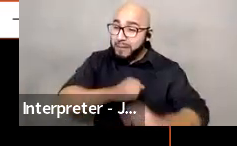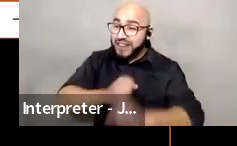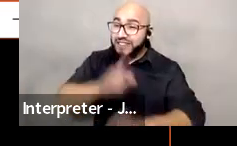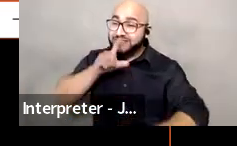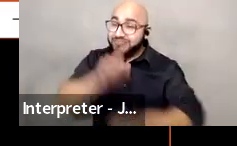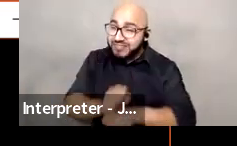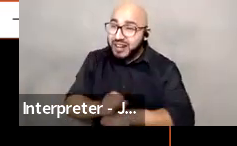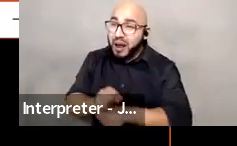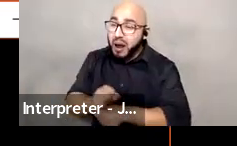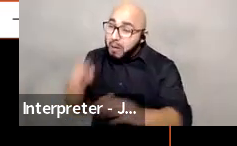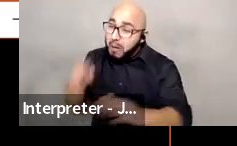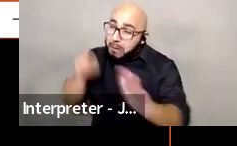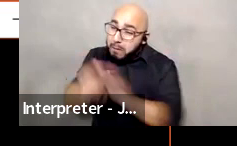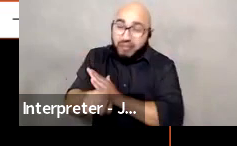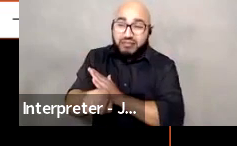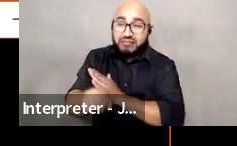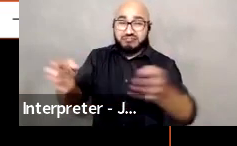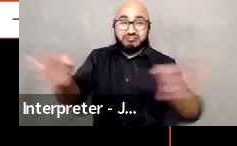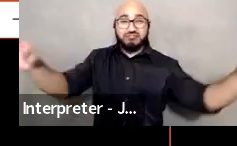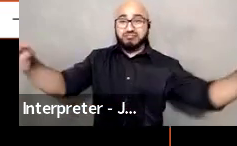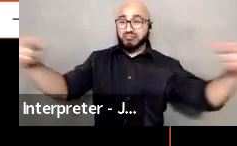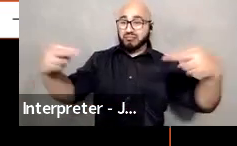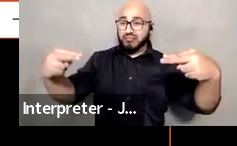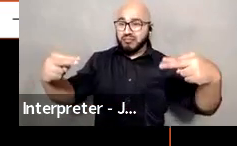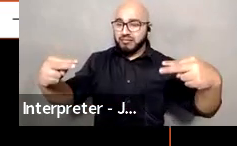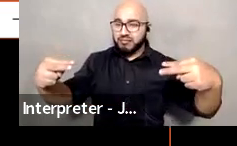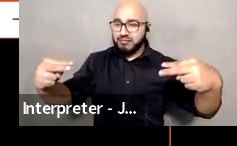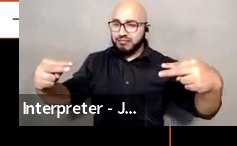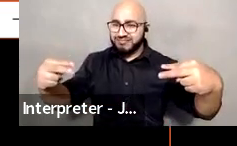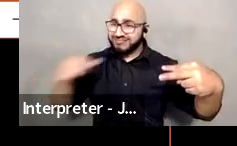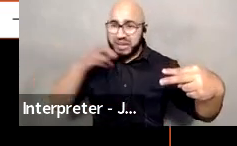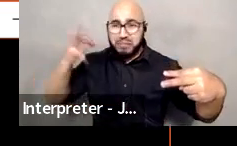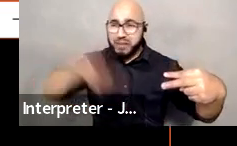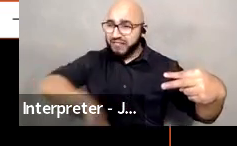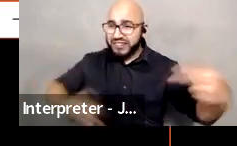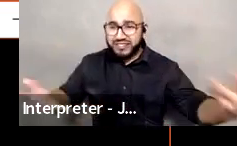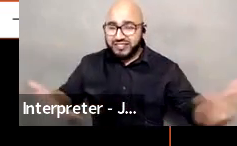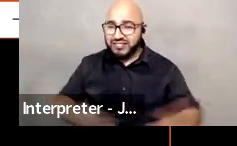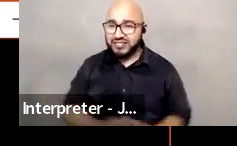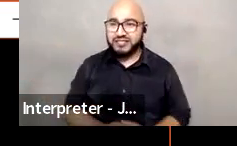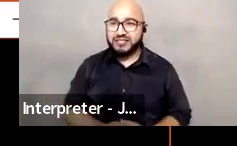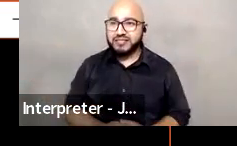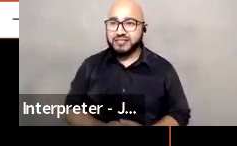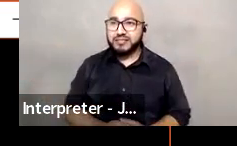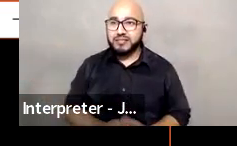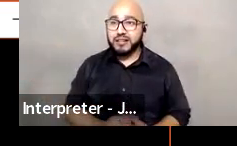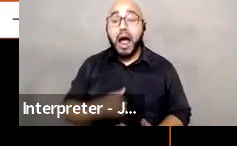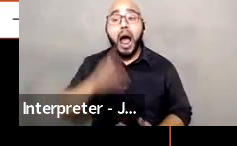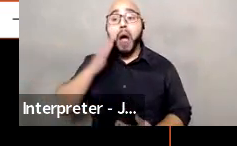Street, then it's not a very useful 14th amendment. I would argue that.